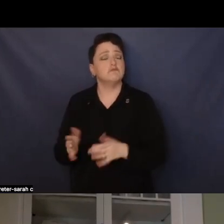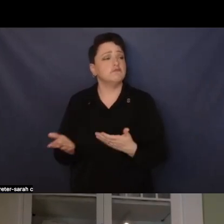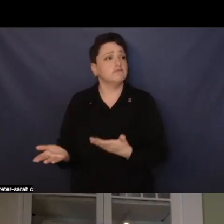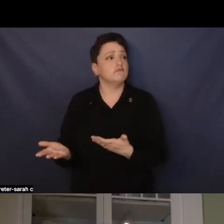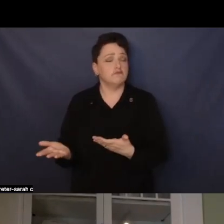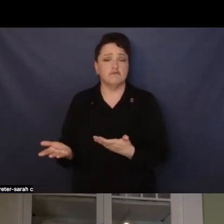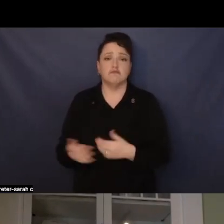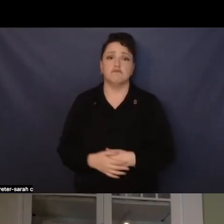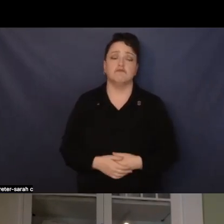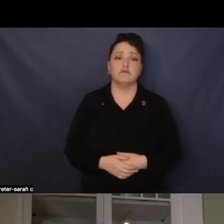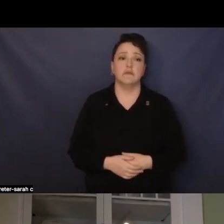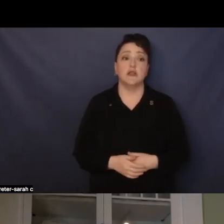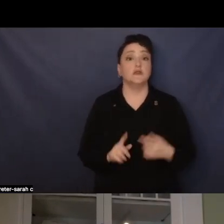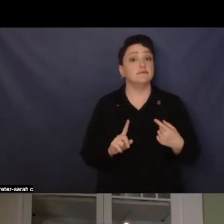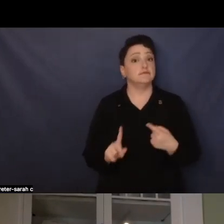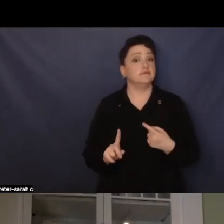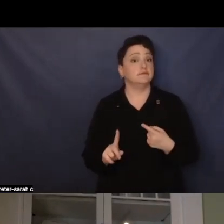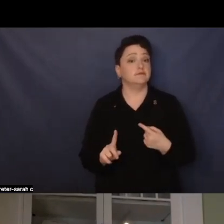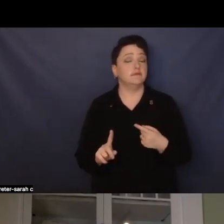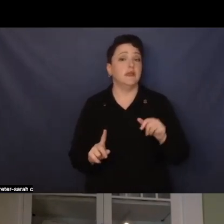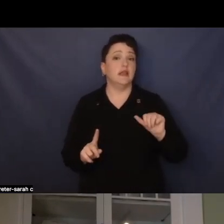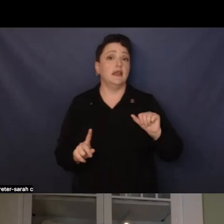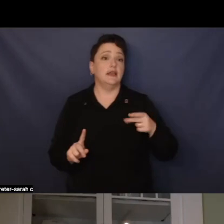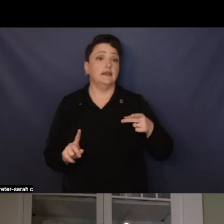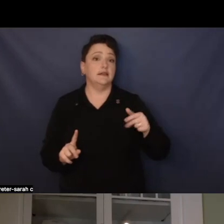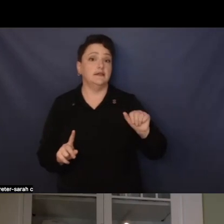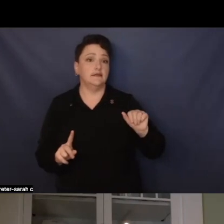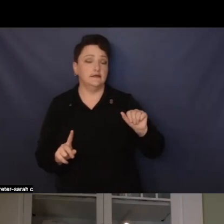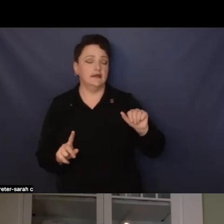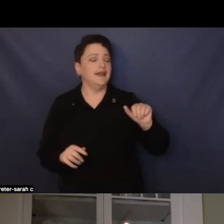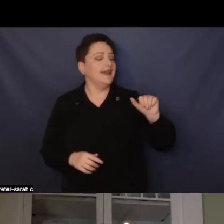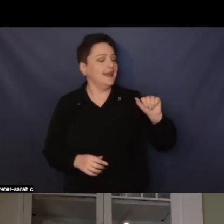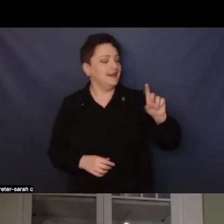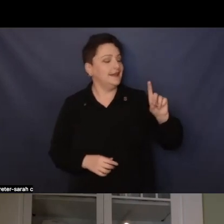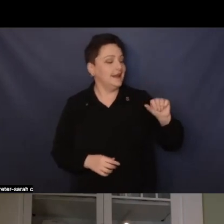Pacific ADA Center issued a statement for us that healthcare facilities like hospitals and